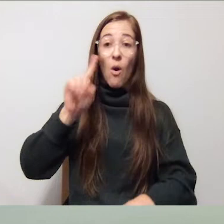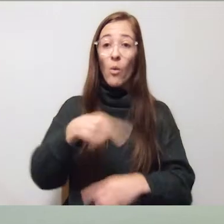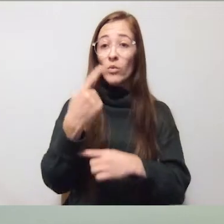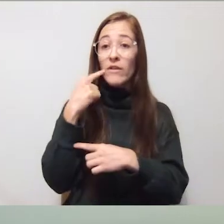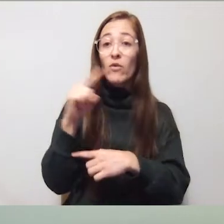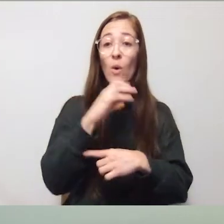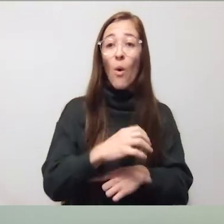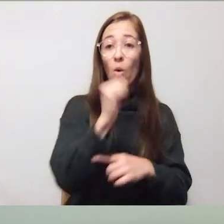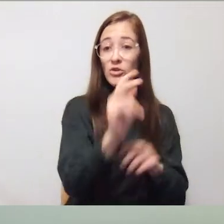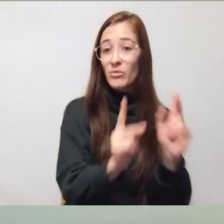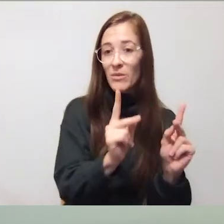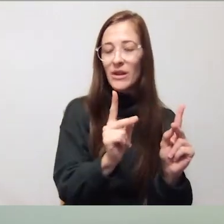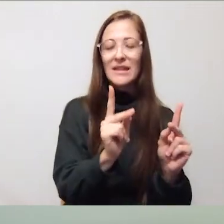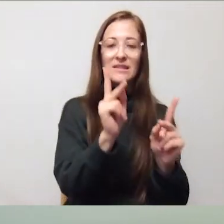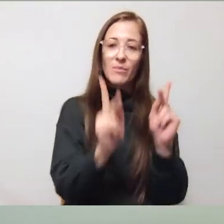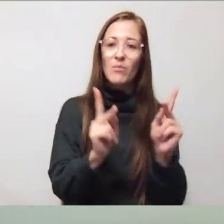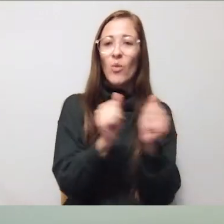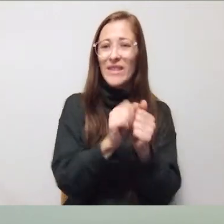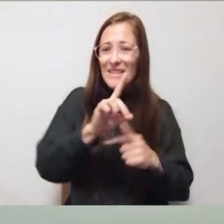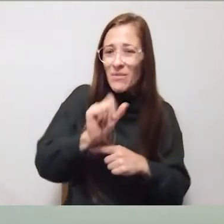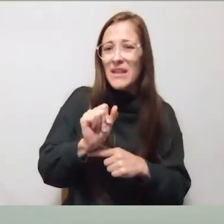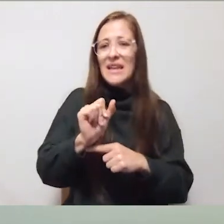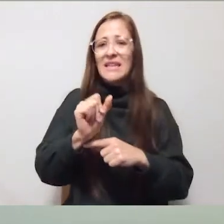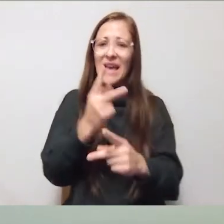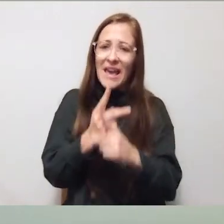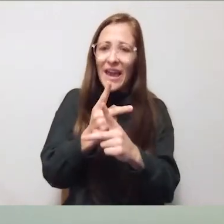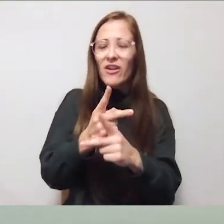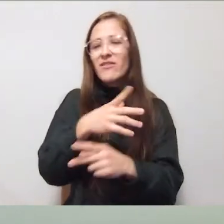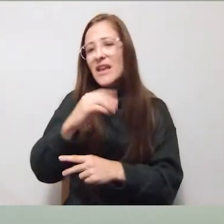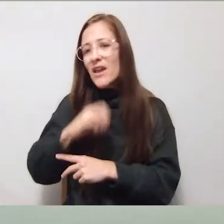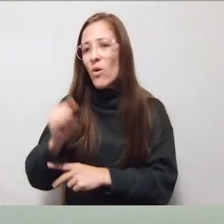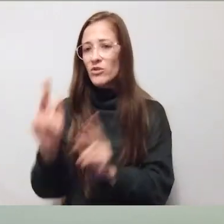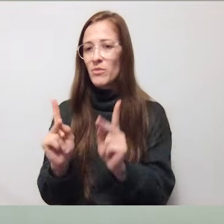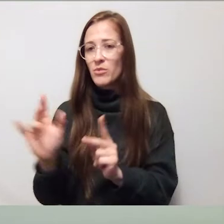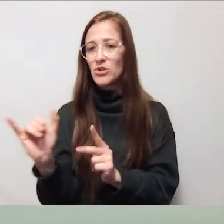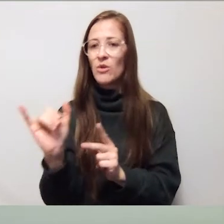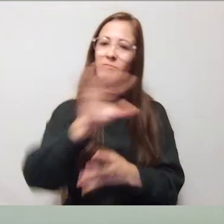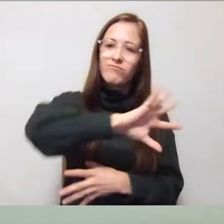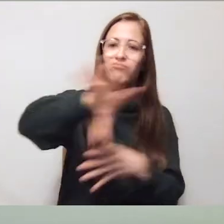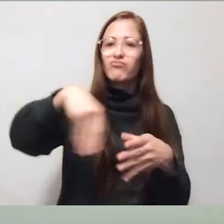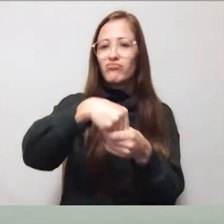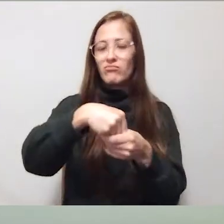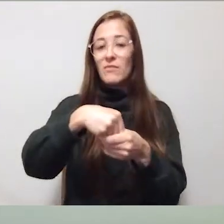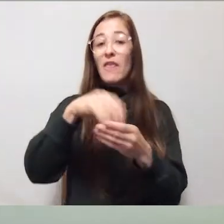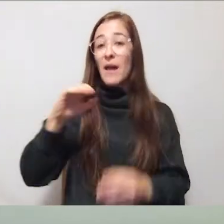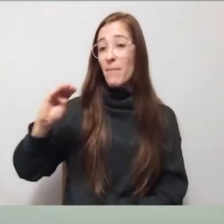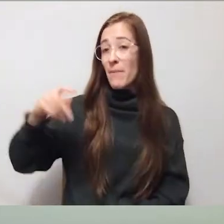people with disabilities and caregivers. So it's really all-encompassing. And what the master plan is tasked with doing